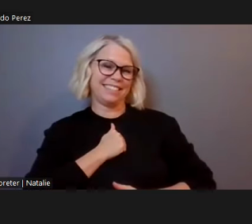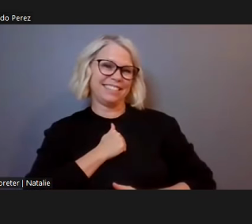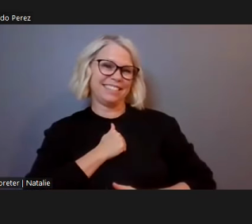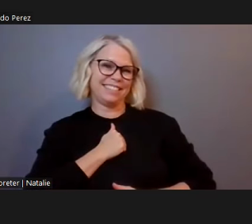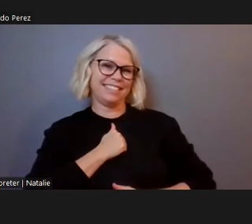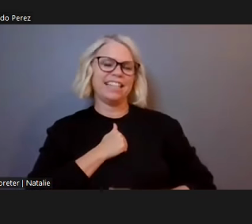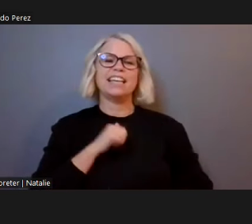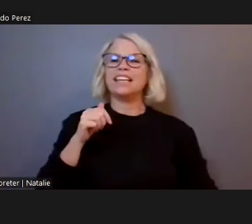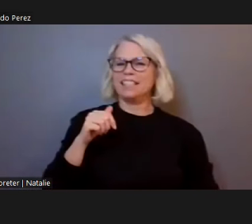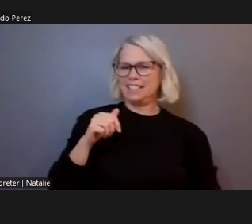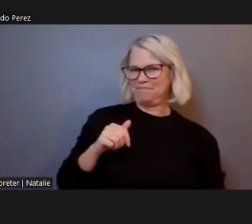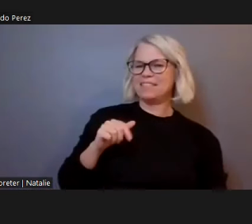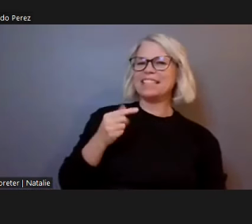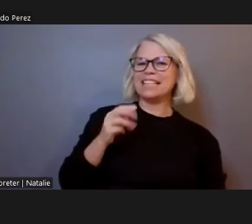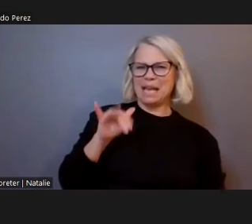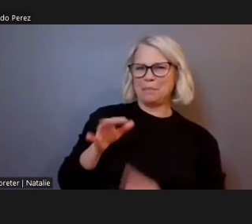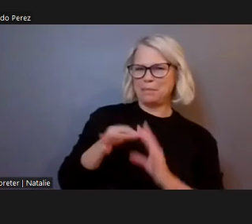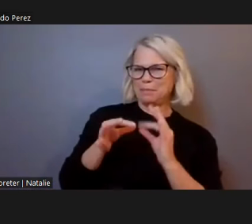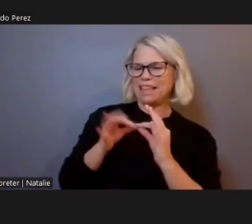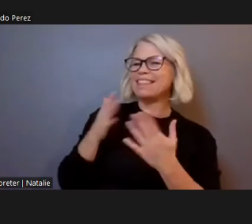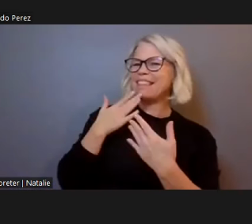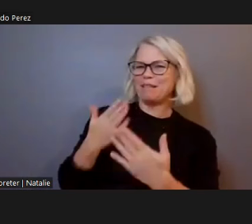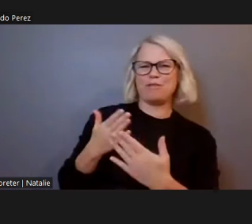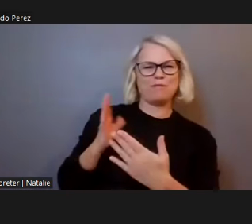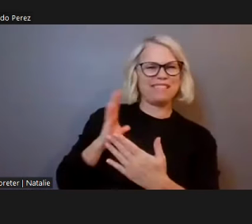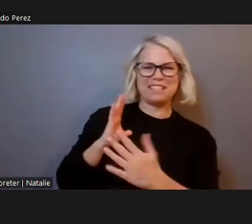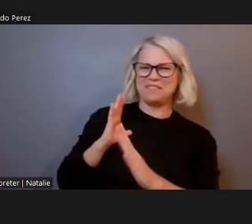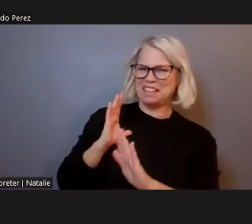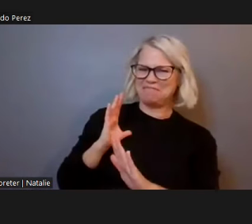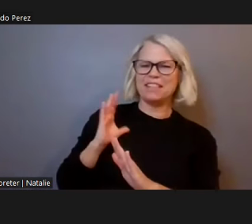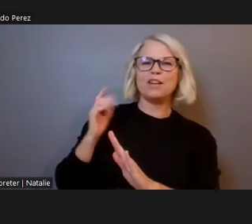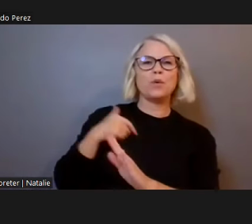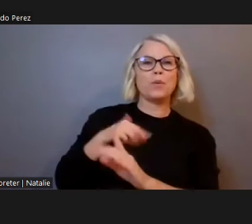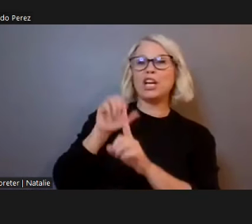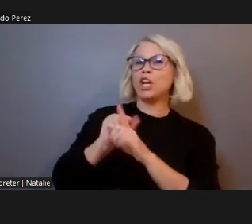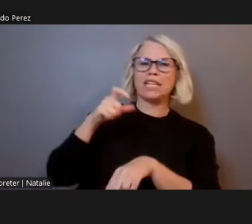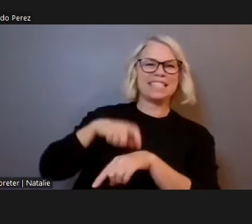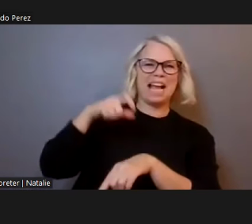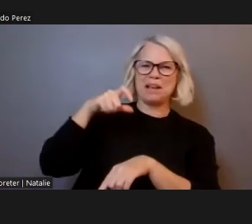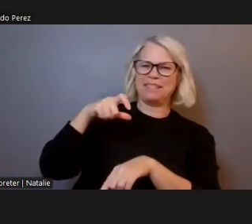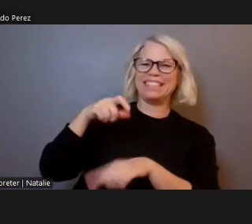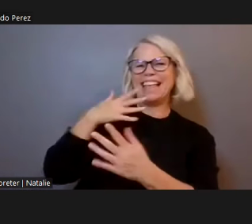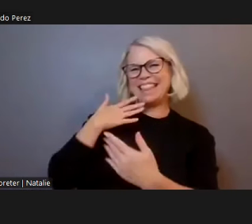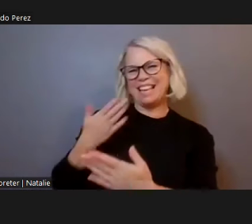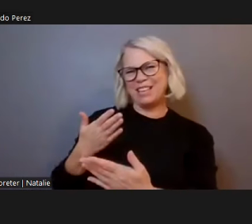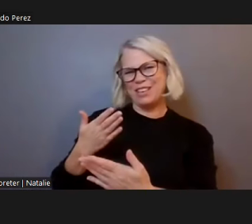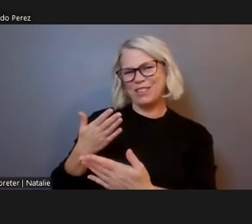Thank you, Maggie, that is okay. We caught it just in time, so thank you for sharing.